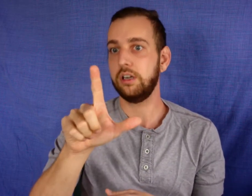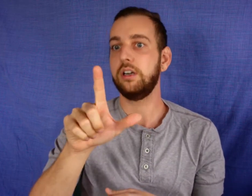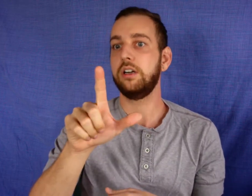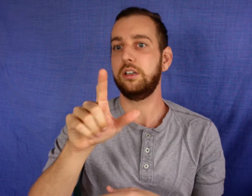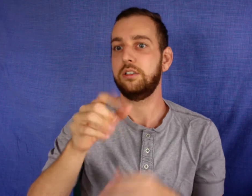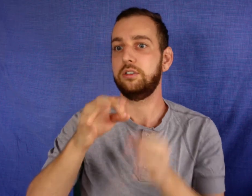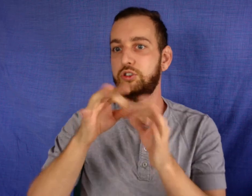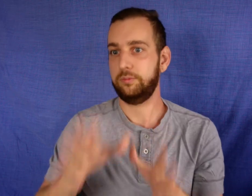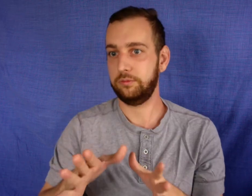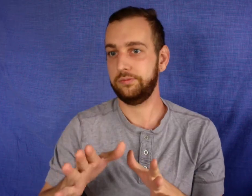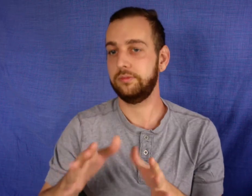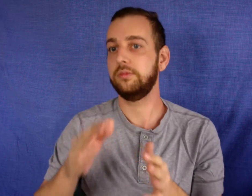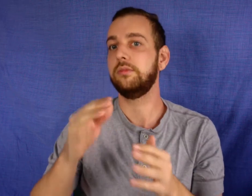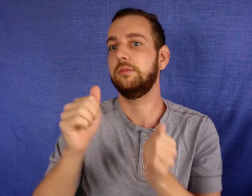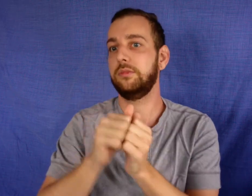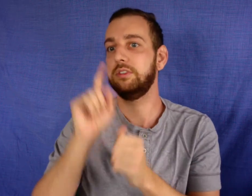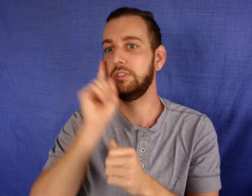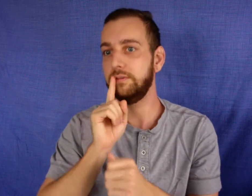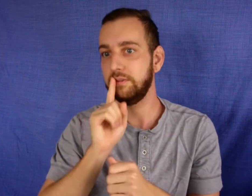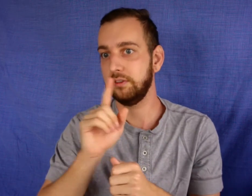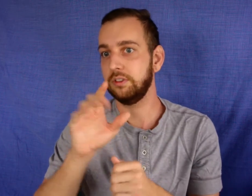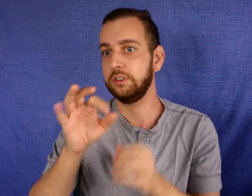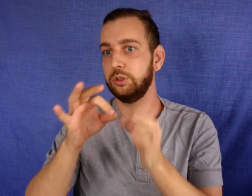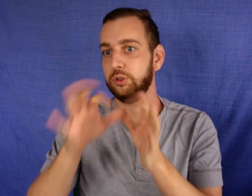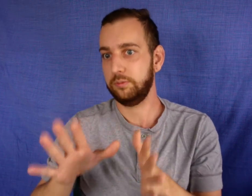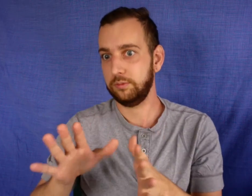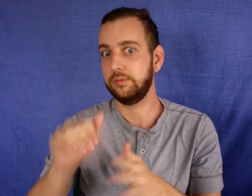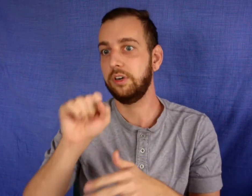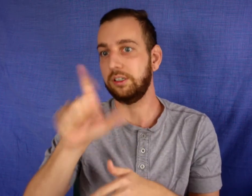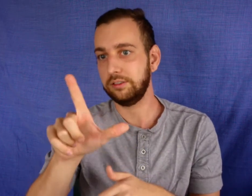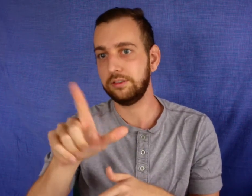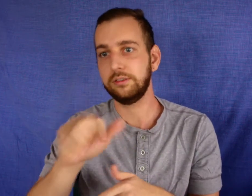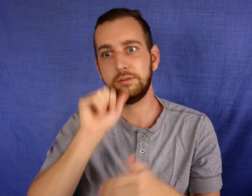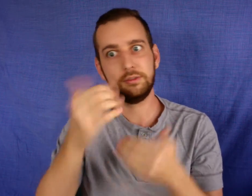having a hearing TSL interpreter with a deaf interpreter translating to ASL.